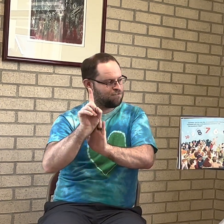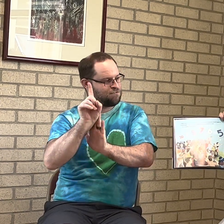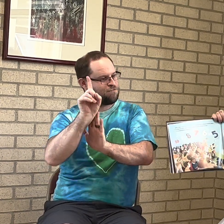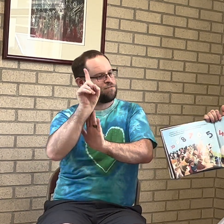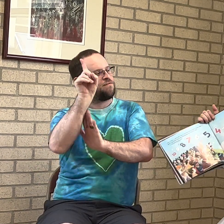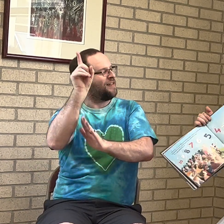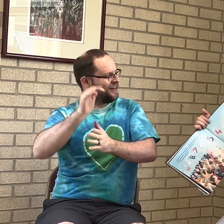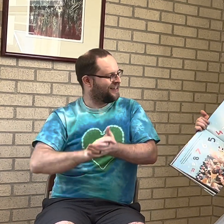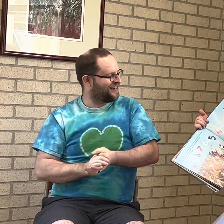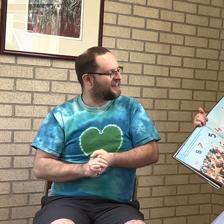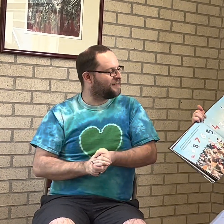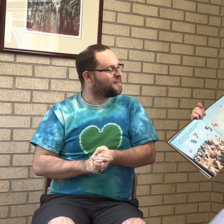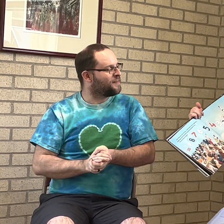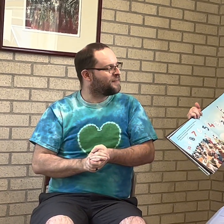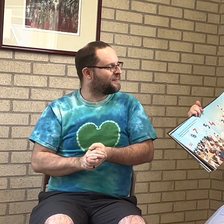I like blast off better.